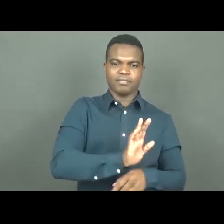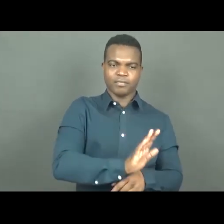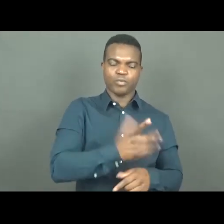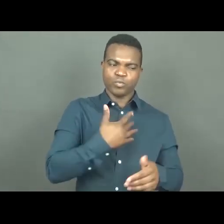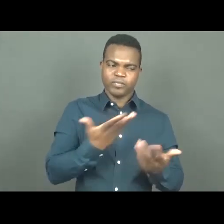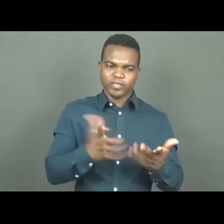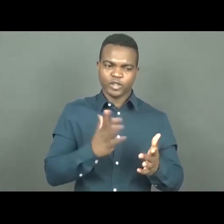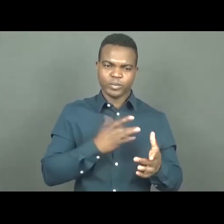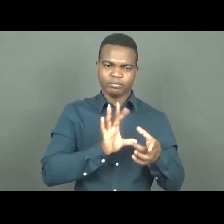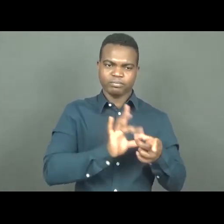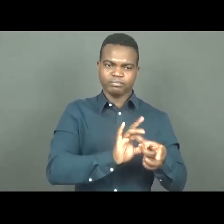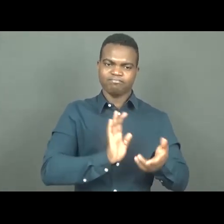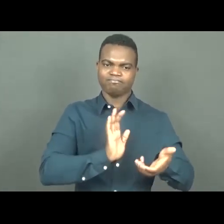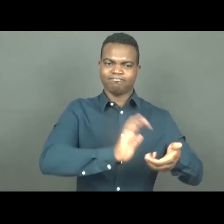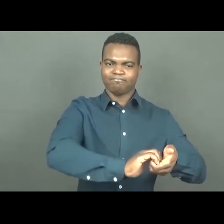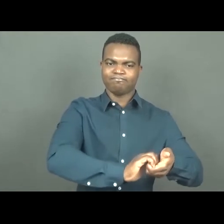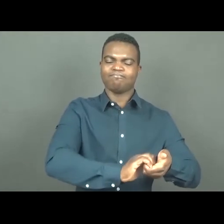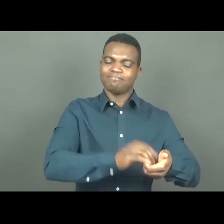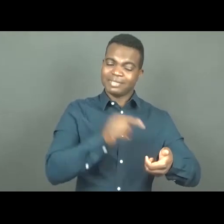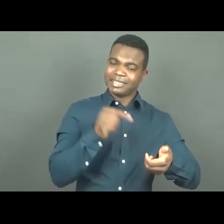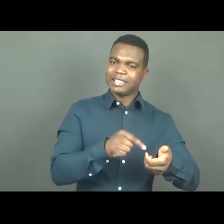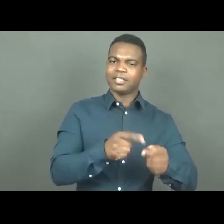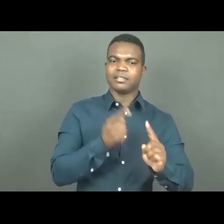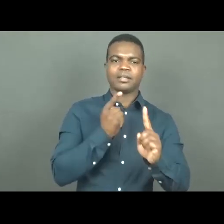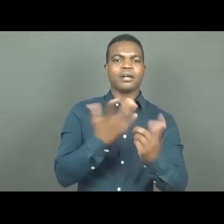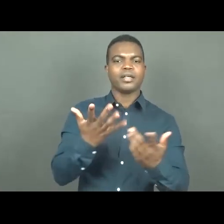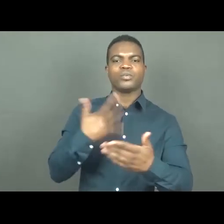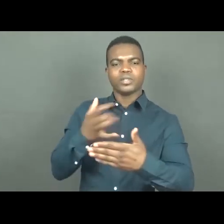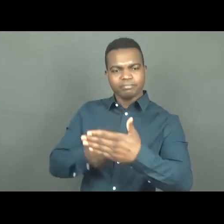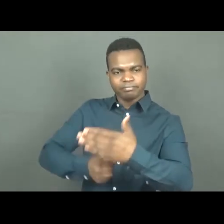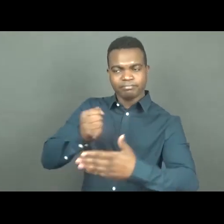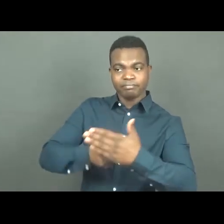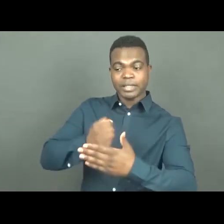So, we started this work probably six years ago. I started in 2015.